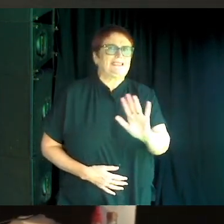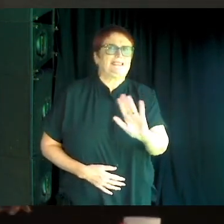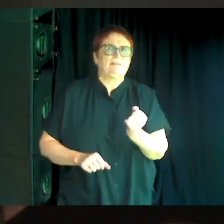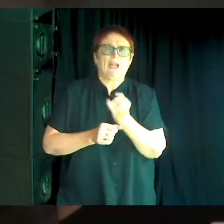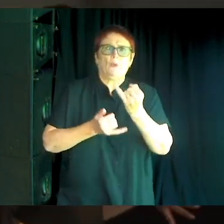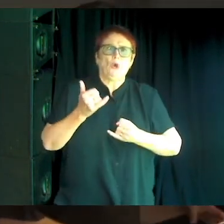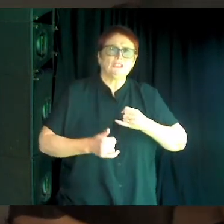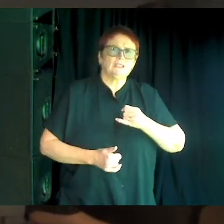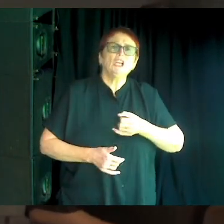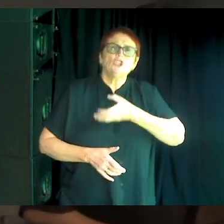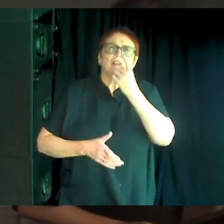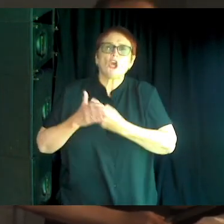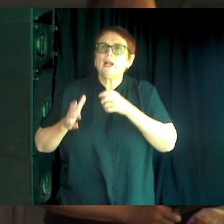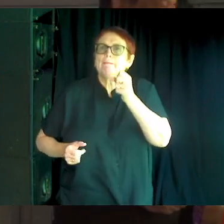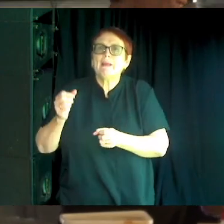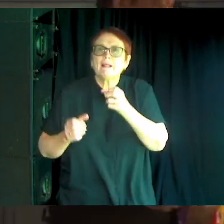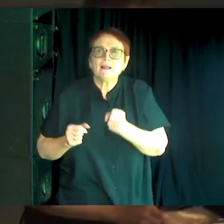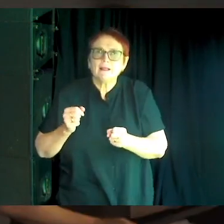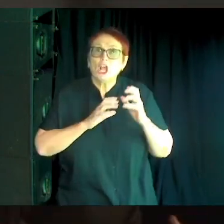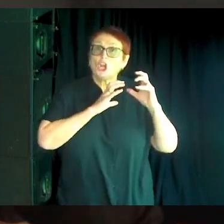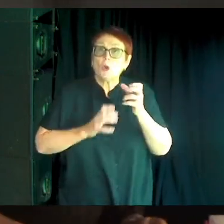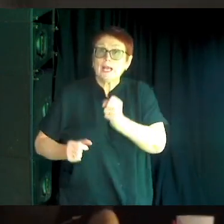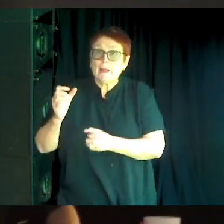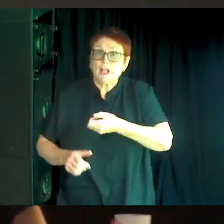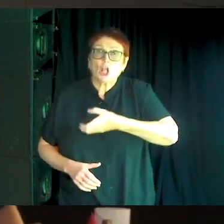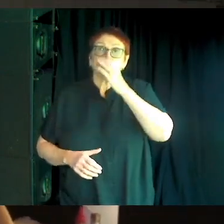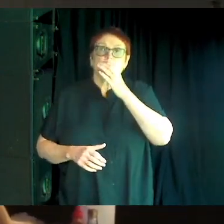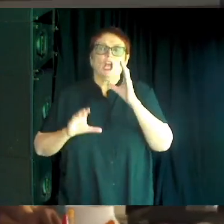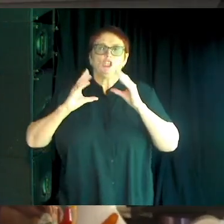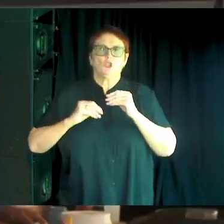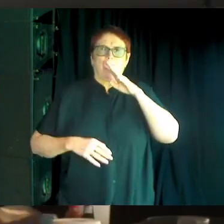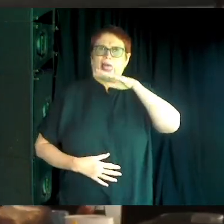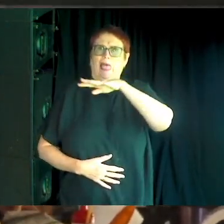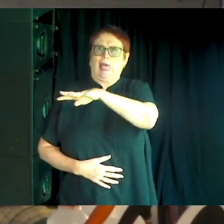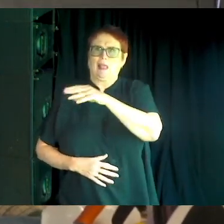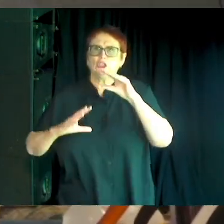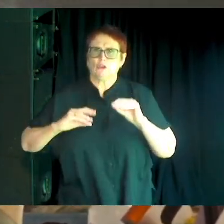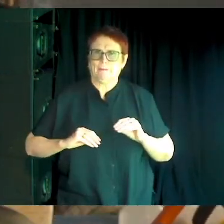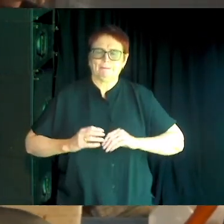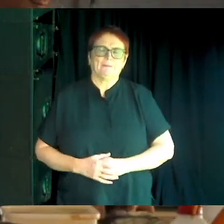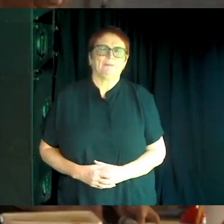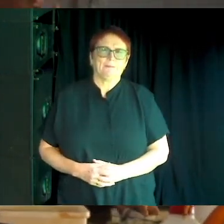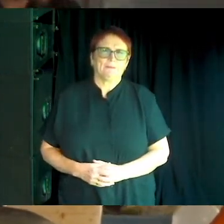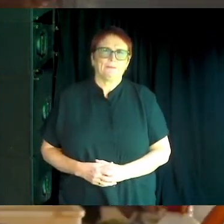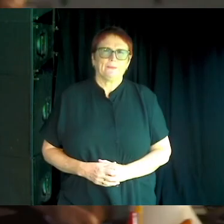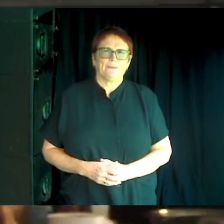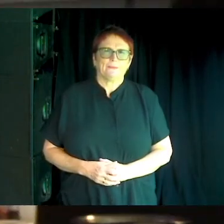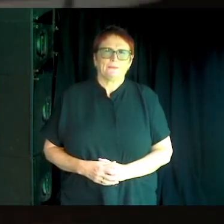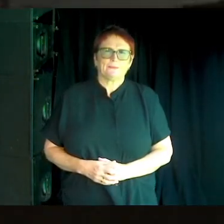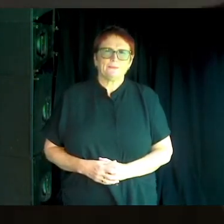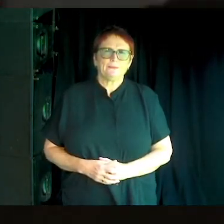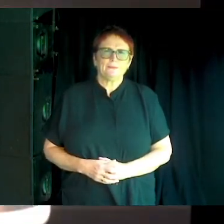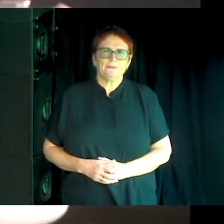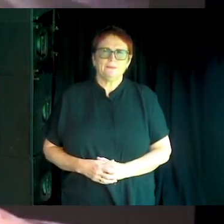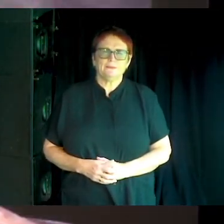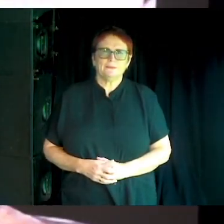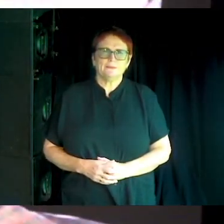just drink milk or coconut milk it stop the heat all right so that one i actually have a jar yeah